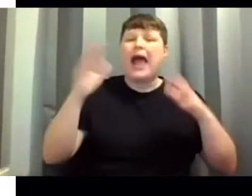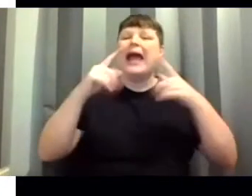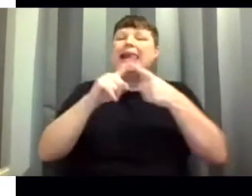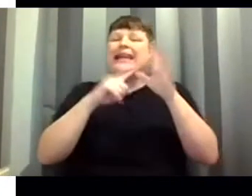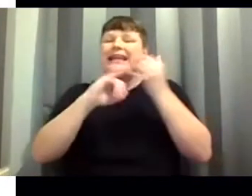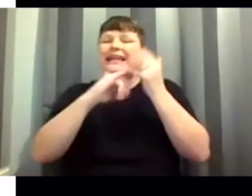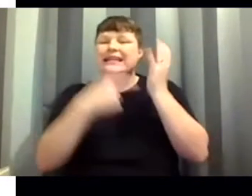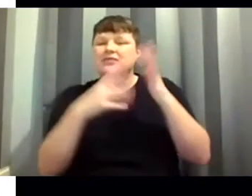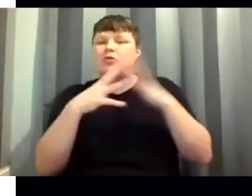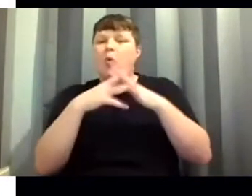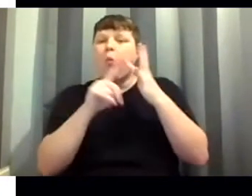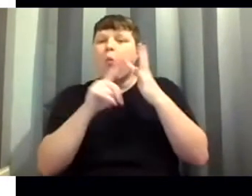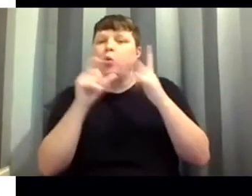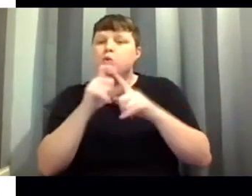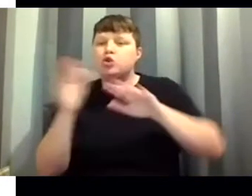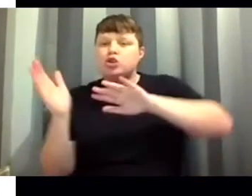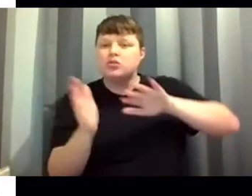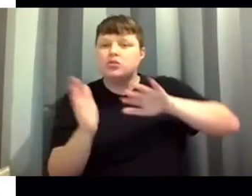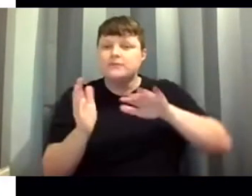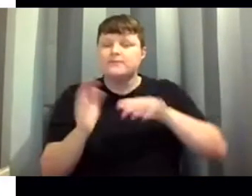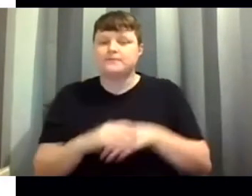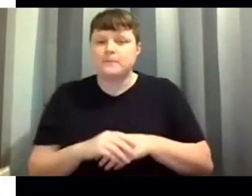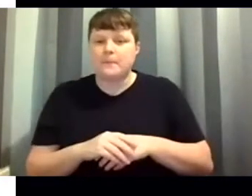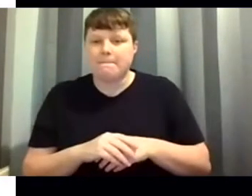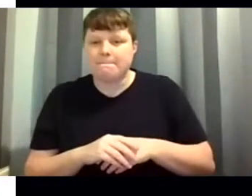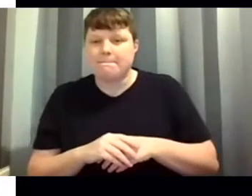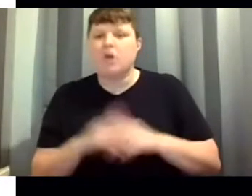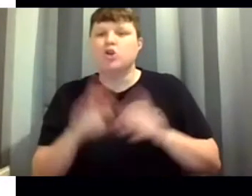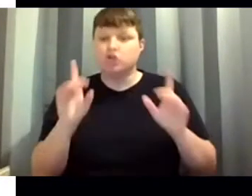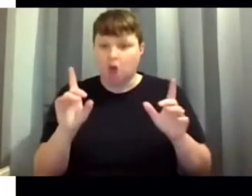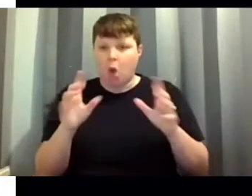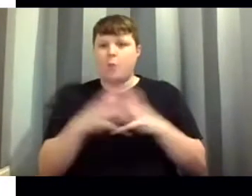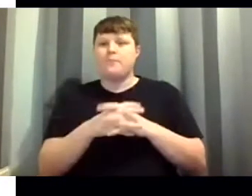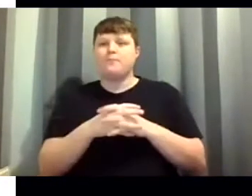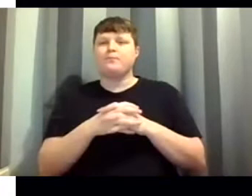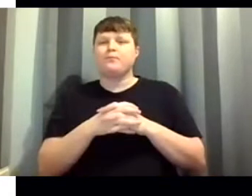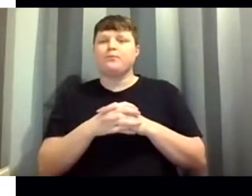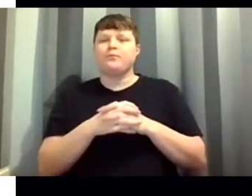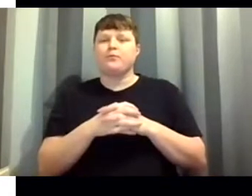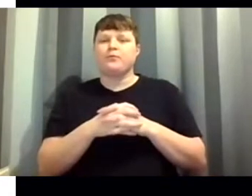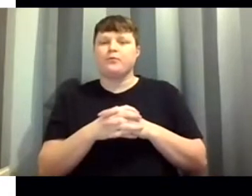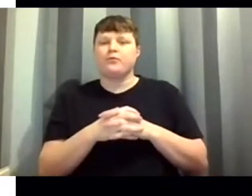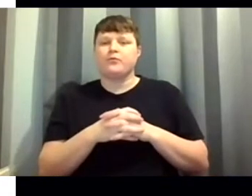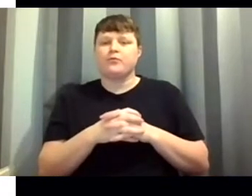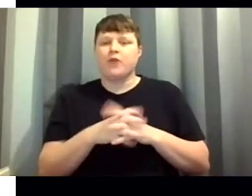There it is. The forecasters were reporting these and said they looked odd.